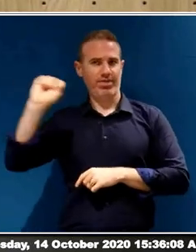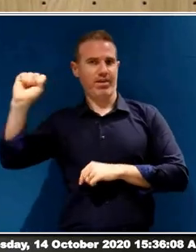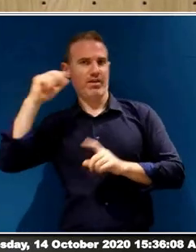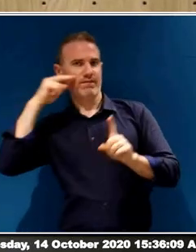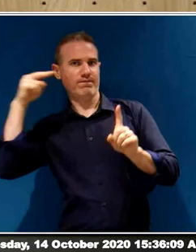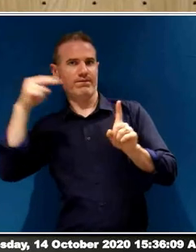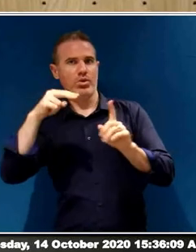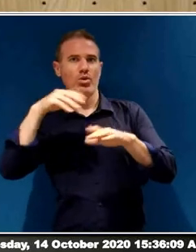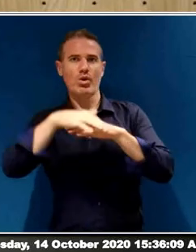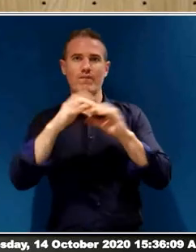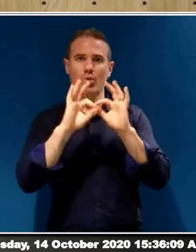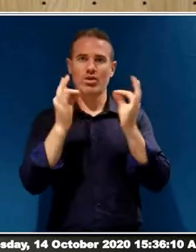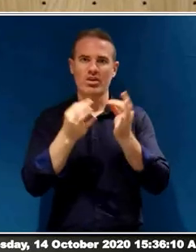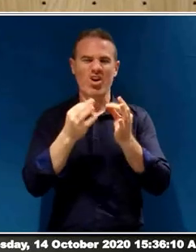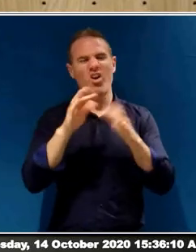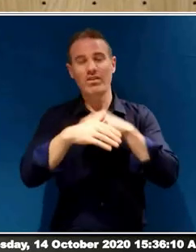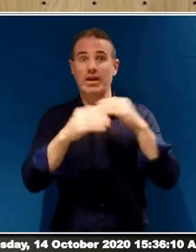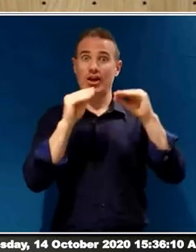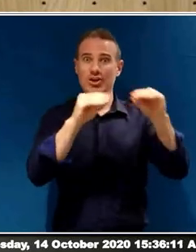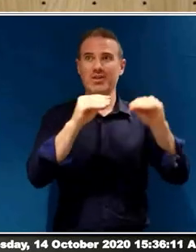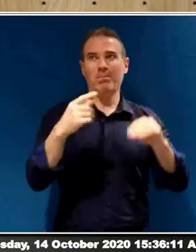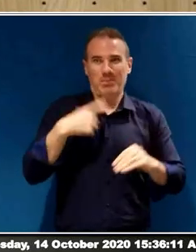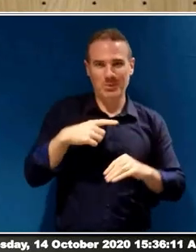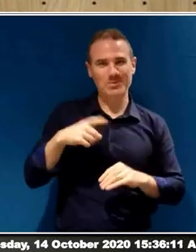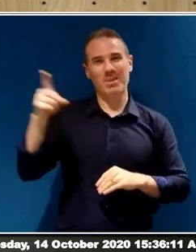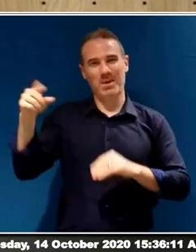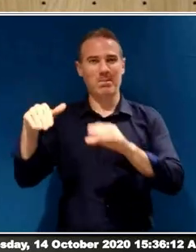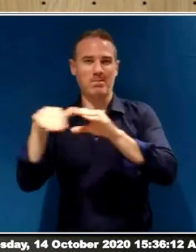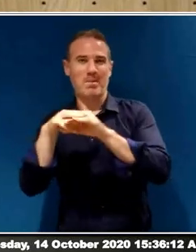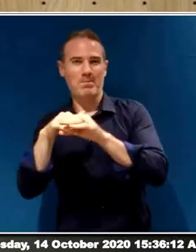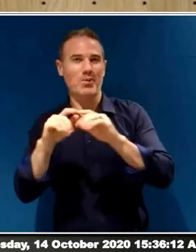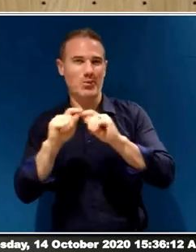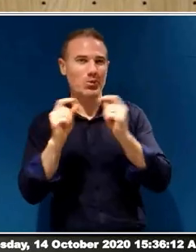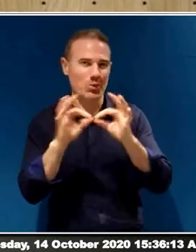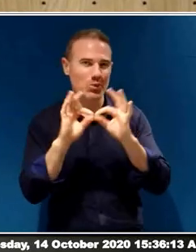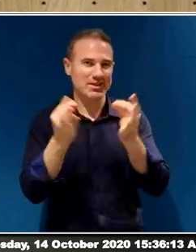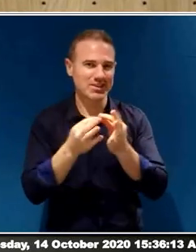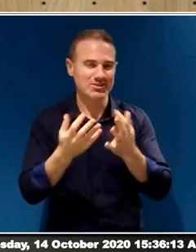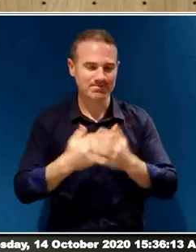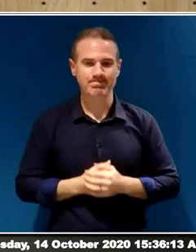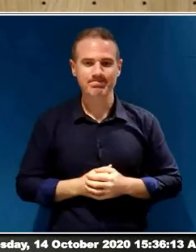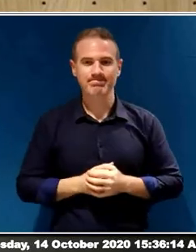Yes. Thank you. You asked about unjustifiable hardship.